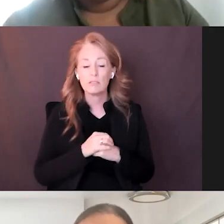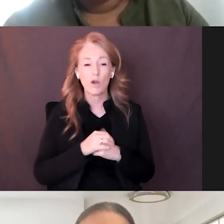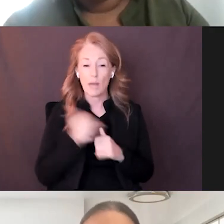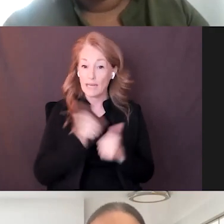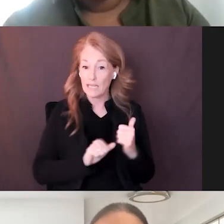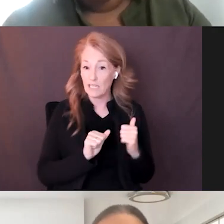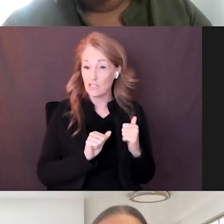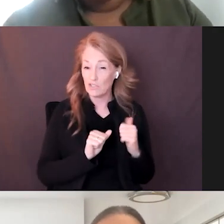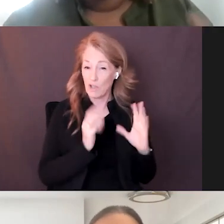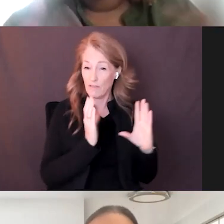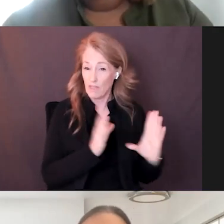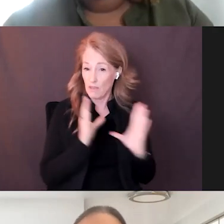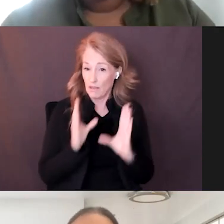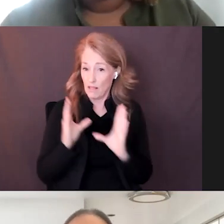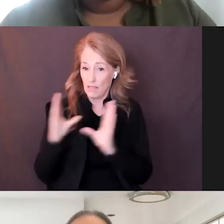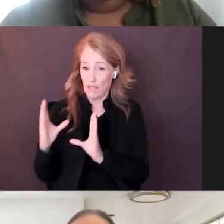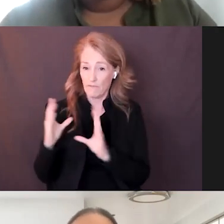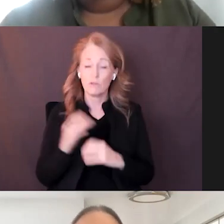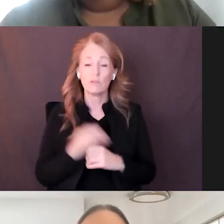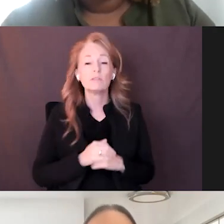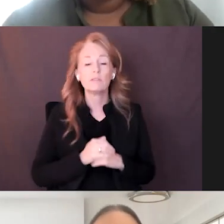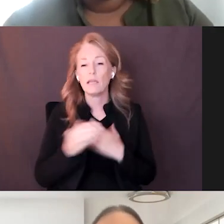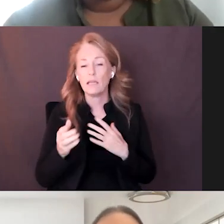AT EACH LEVEL, INDIVIDUALS WILL BE SERVED AND HOPEFULLY THEIR